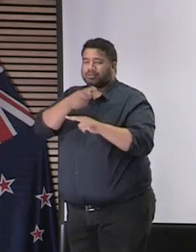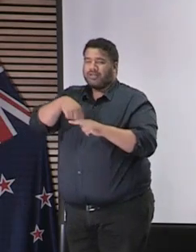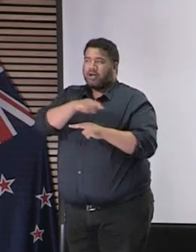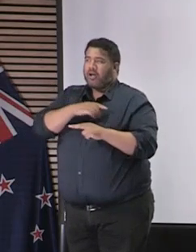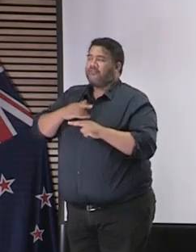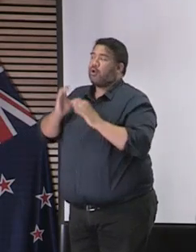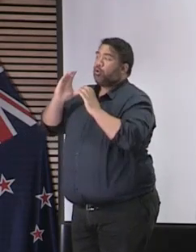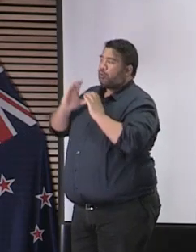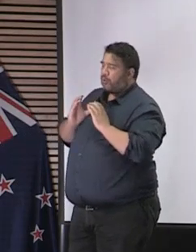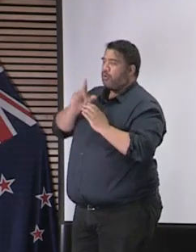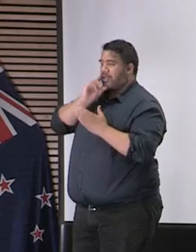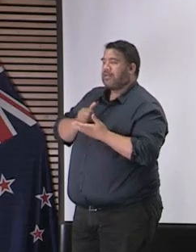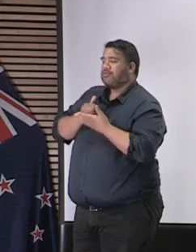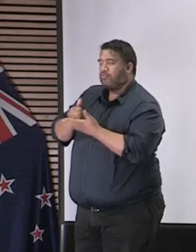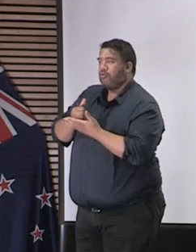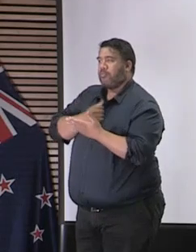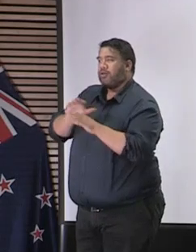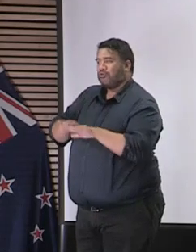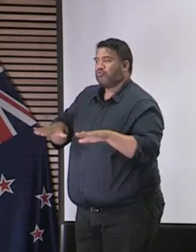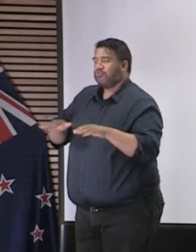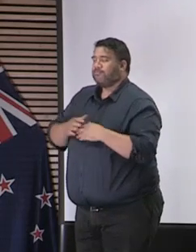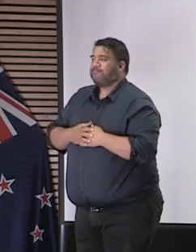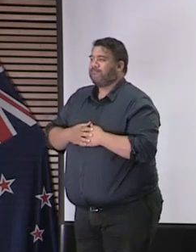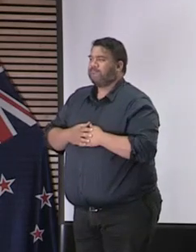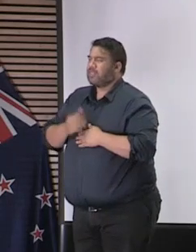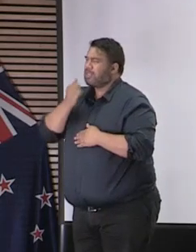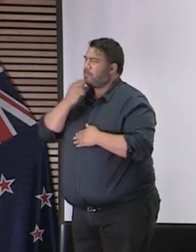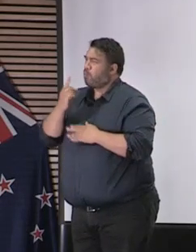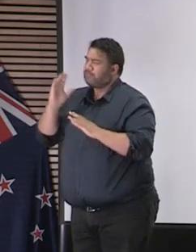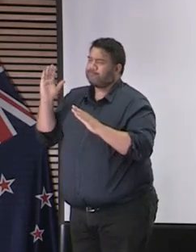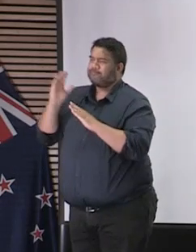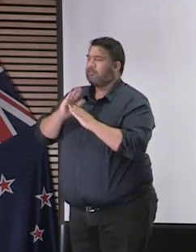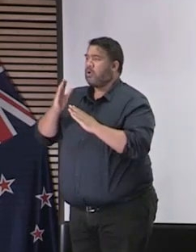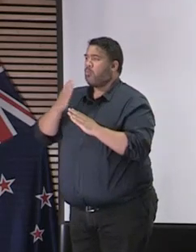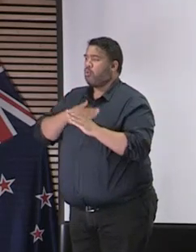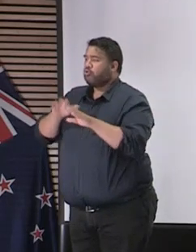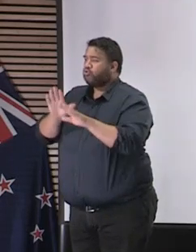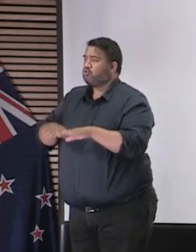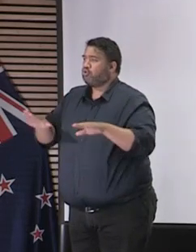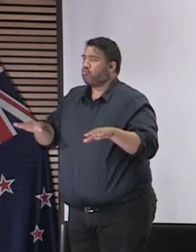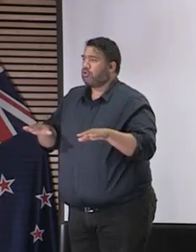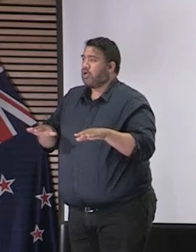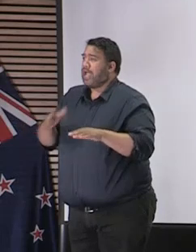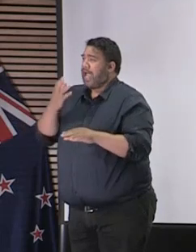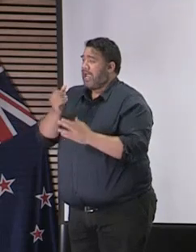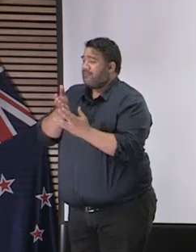in any scenario and parents can receive the kind of support they need in order to support learning at home. Our